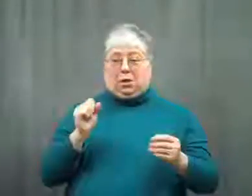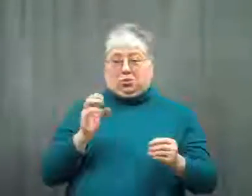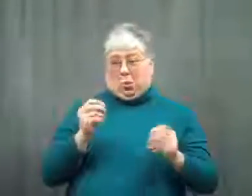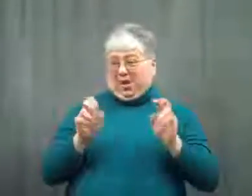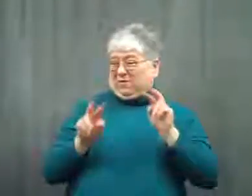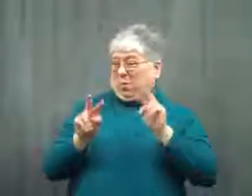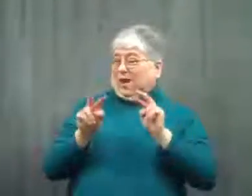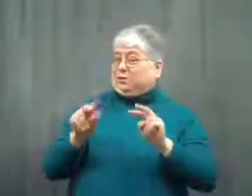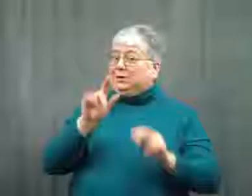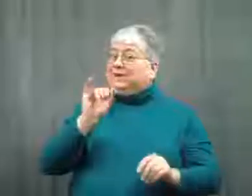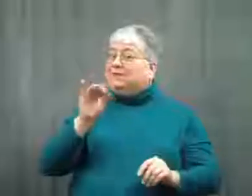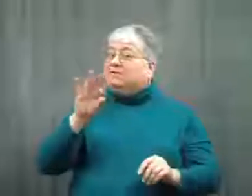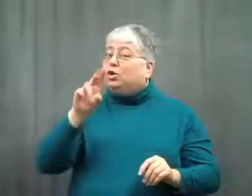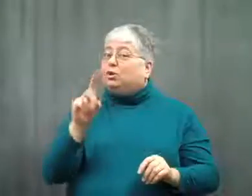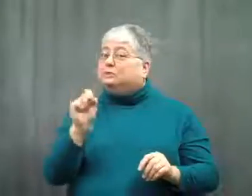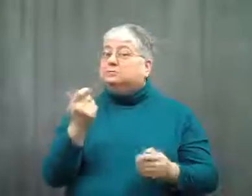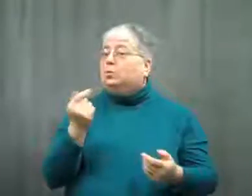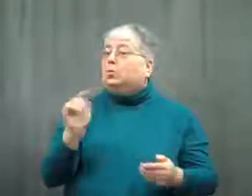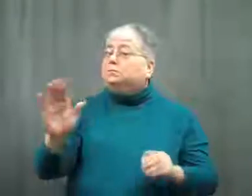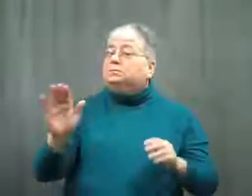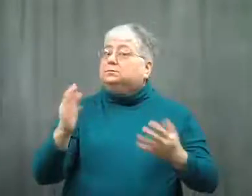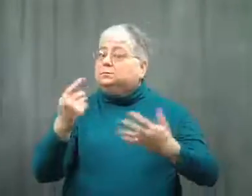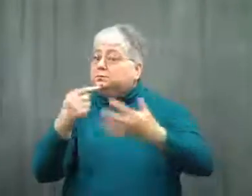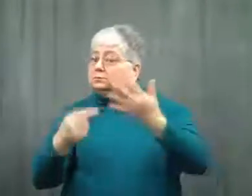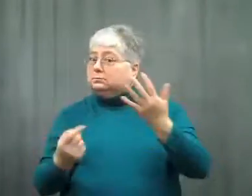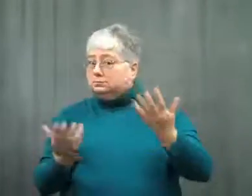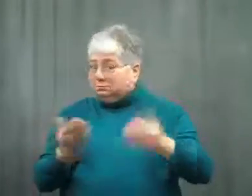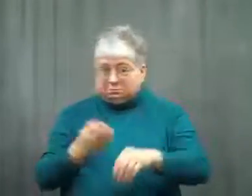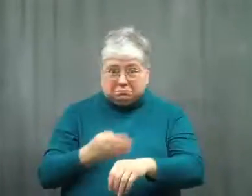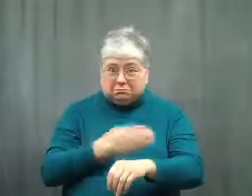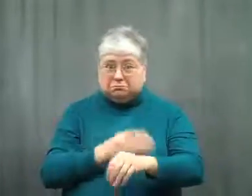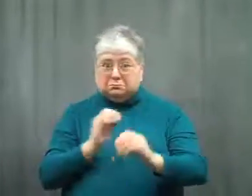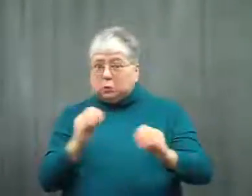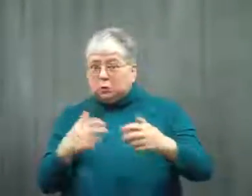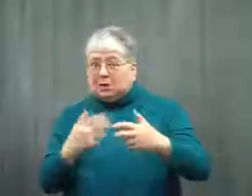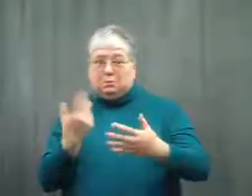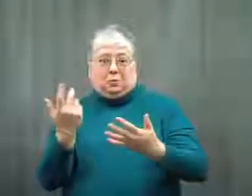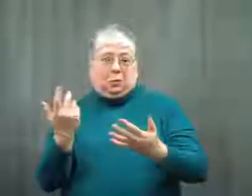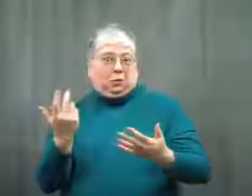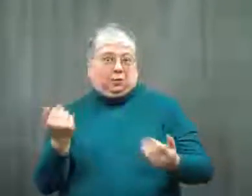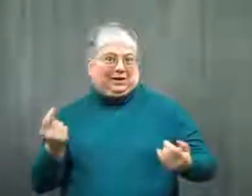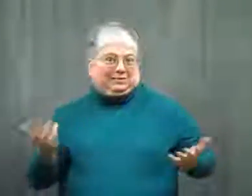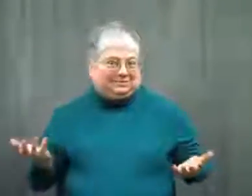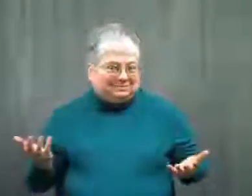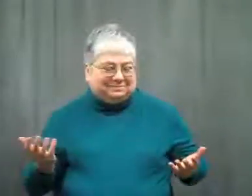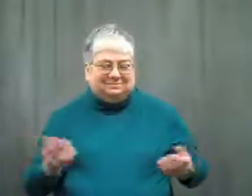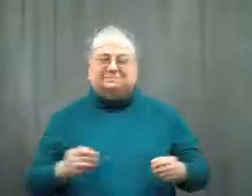Giffords will have to be watched for any sign of these problems.